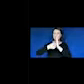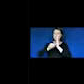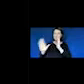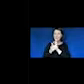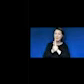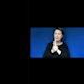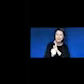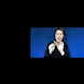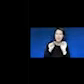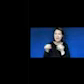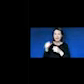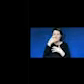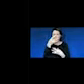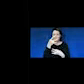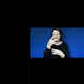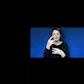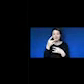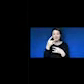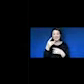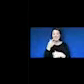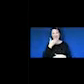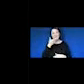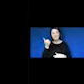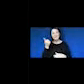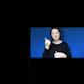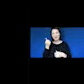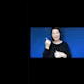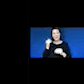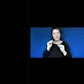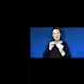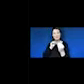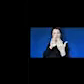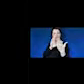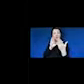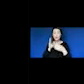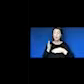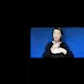We can use them to share with business managers and business owners when we meet with those